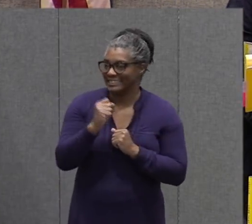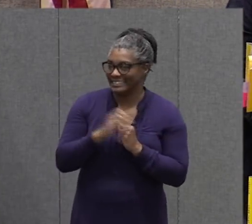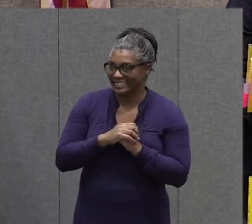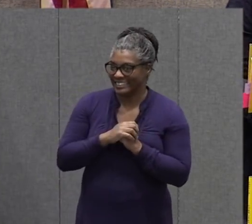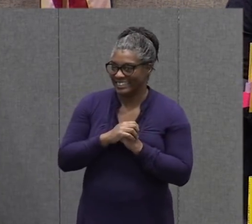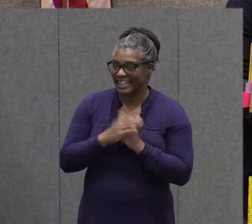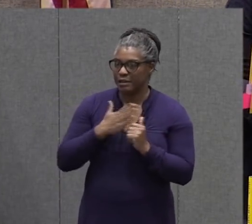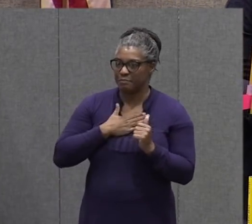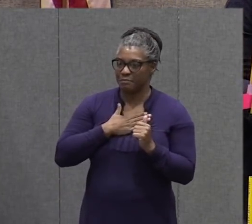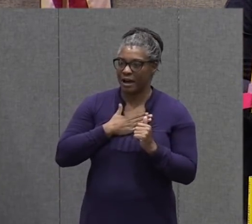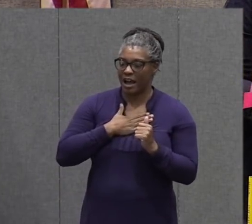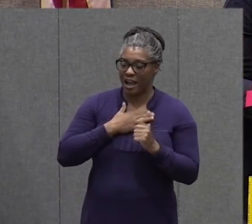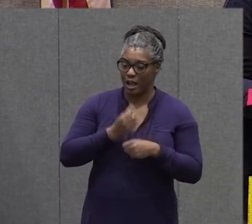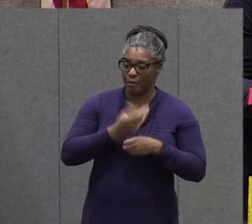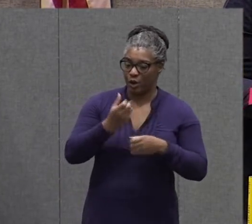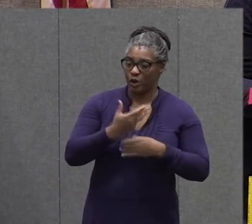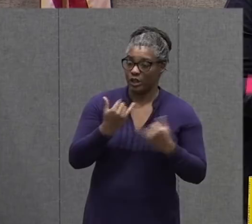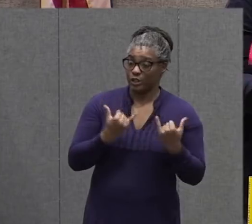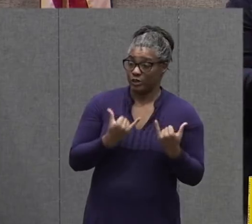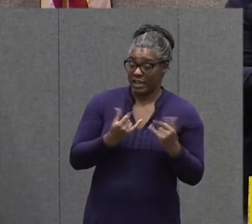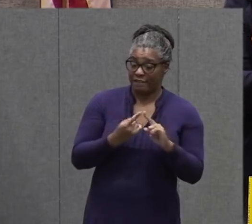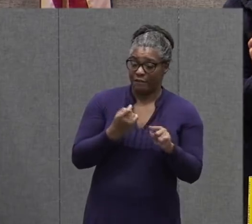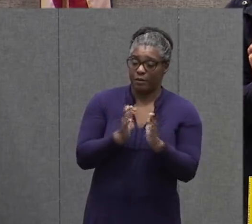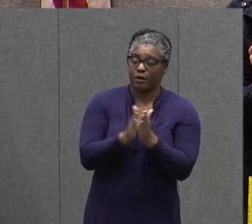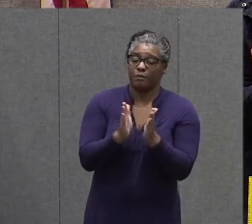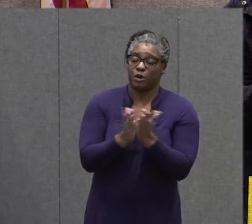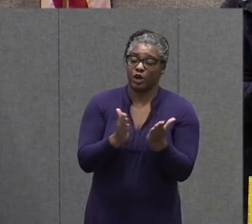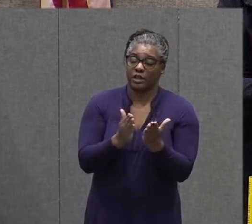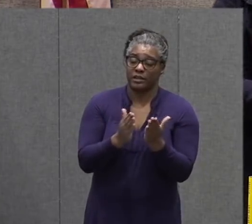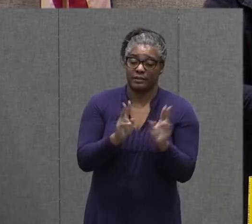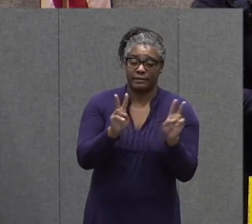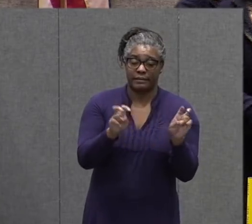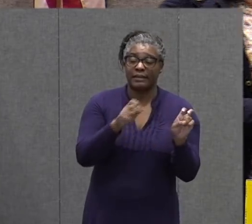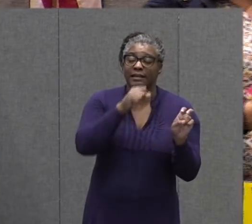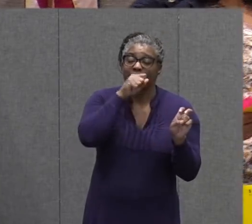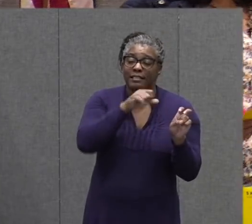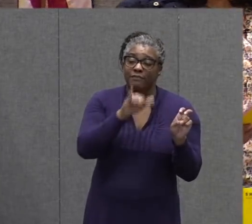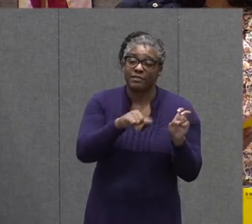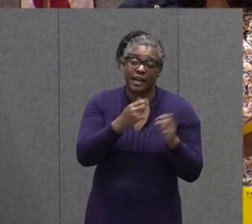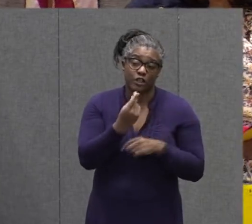from, "love that dog", this one right here, it's an (mumbles) that's inside.